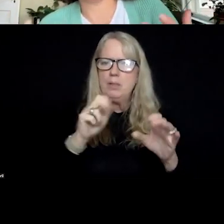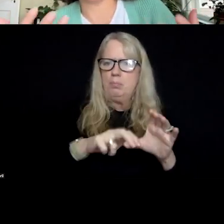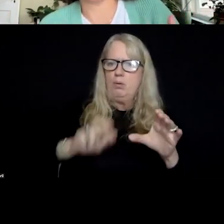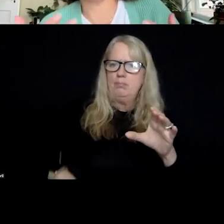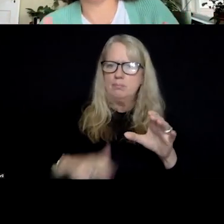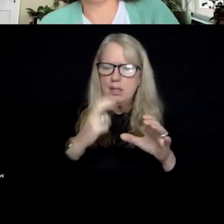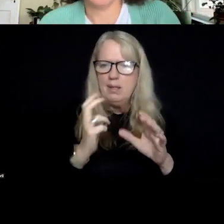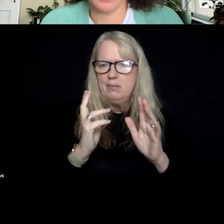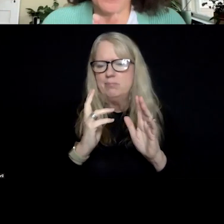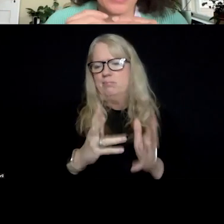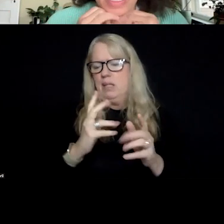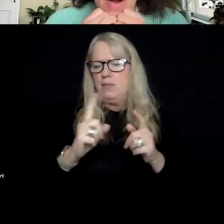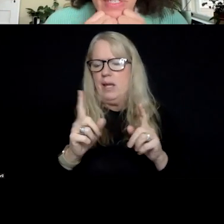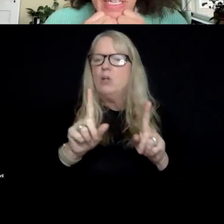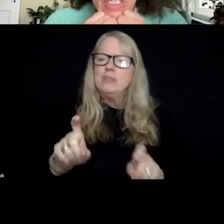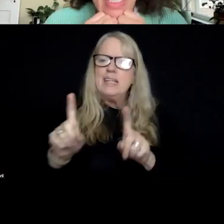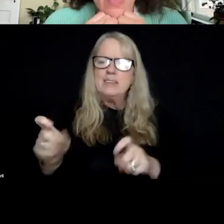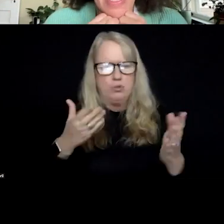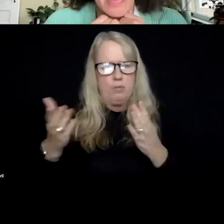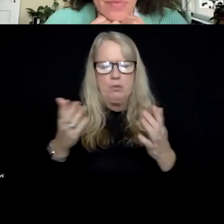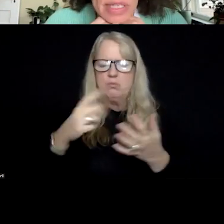AND THINGS LIKE THAT. THOSE ARE THE KVSS THAT WE HAVE WITH